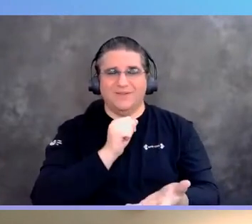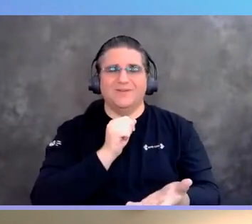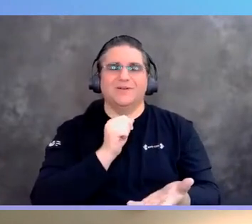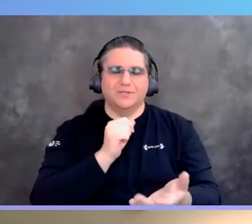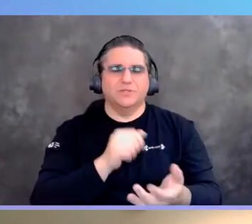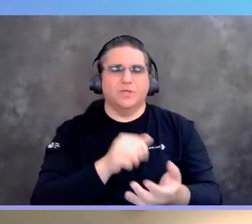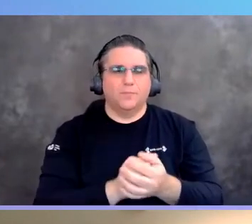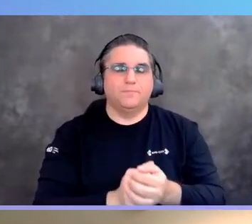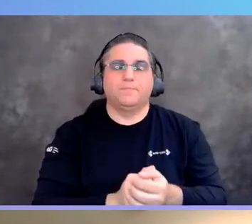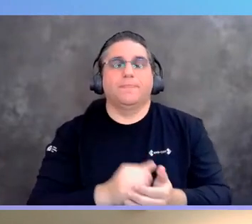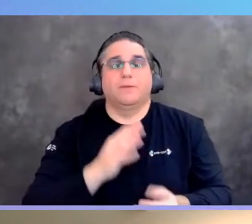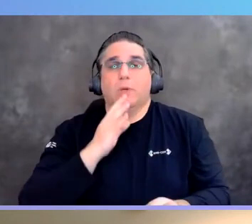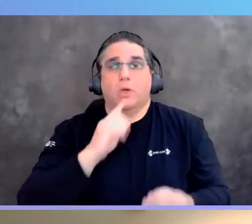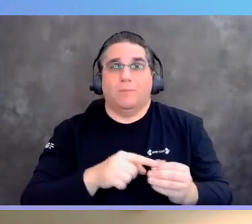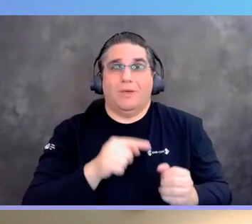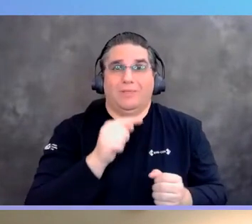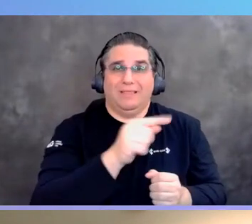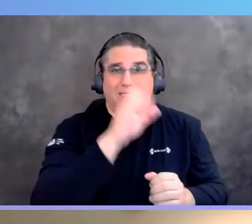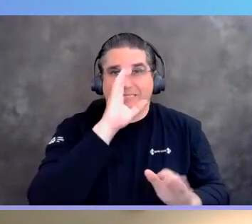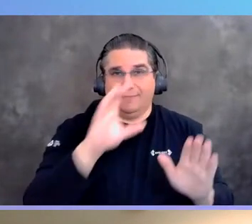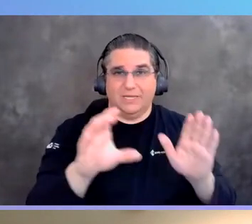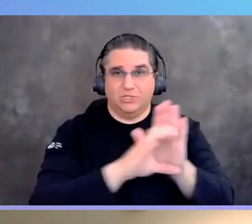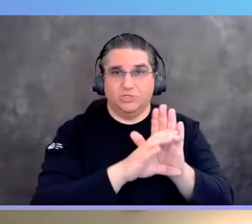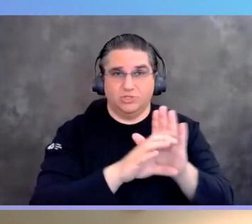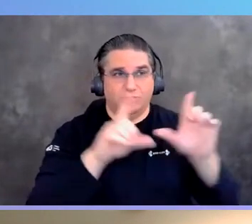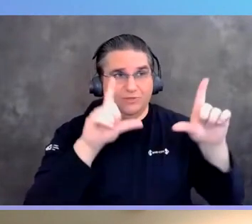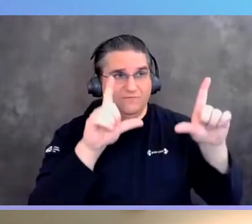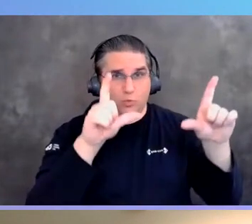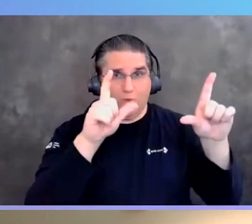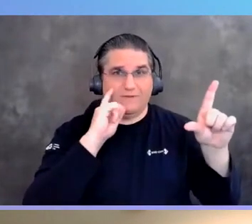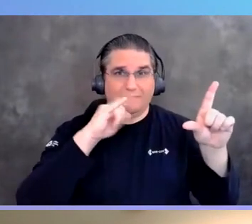students in the classroom, uh, the image summary might be that